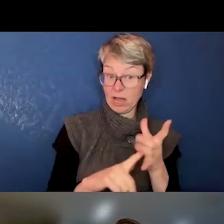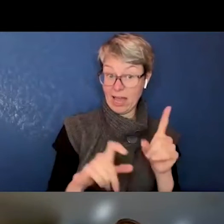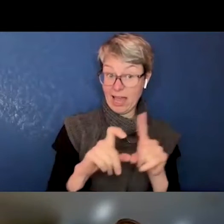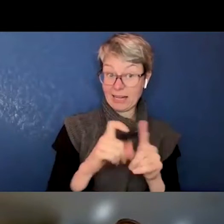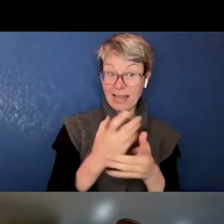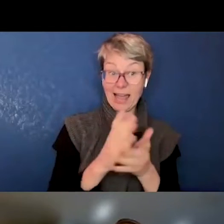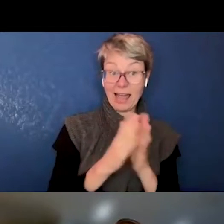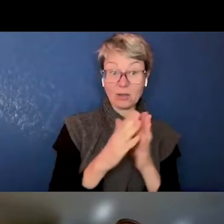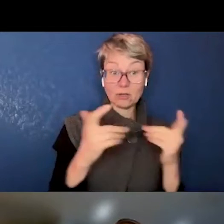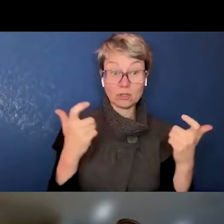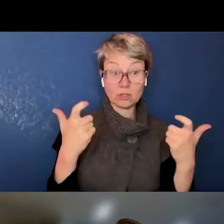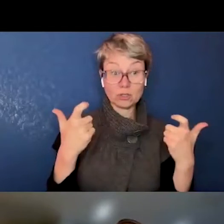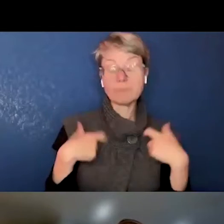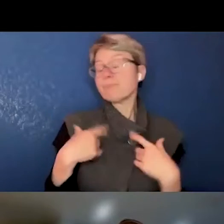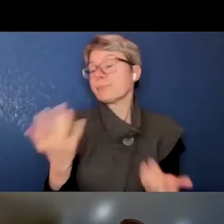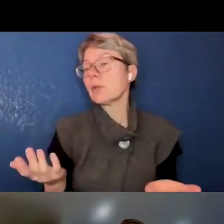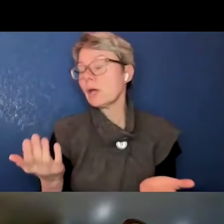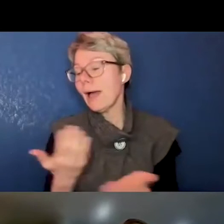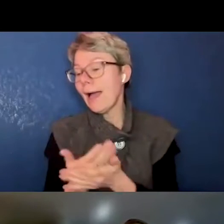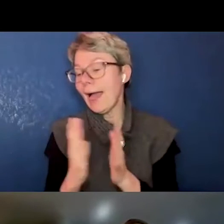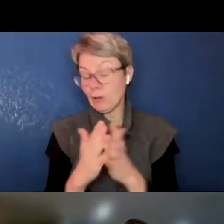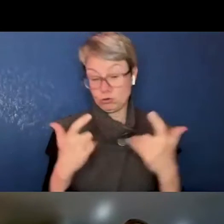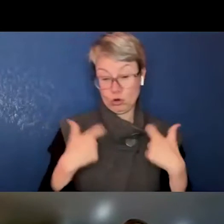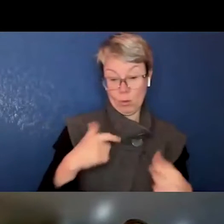workers do you have any tips on how they can better work with us to support their